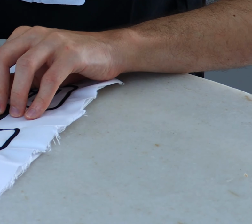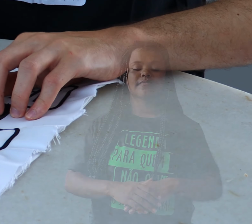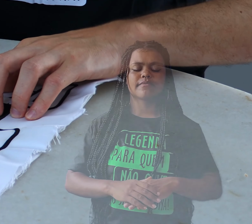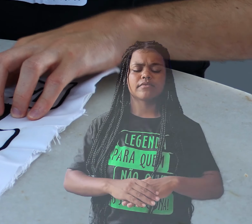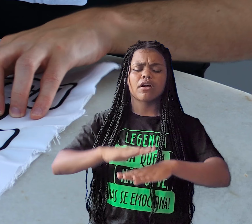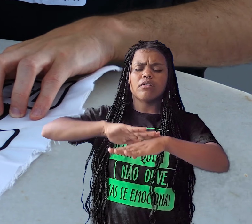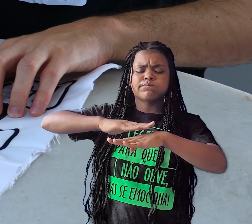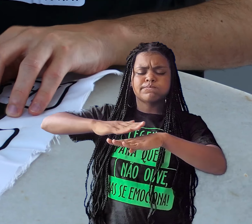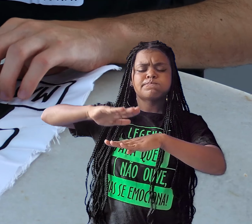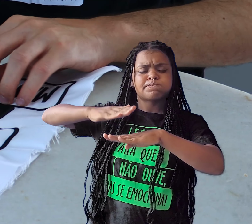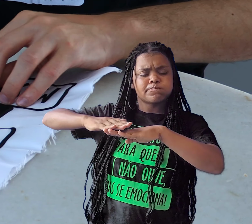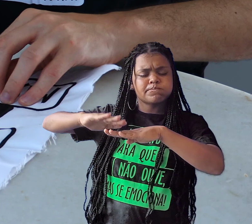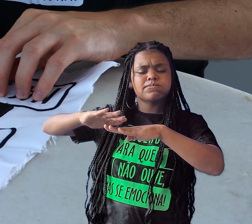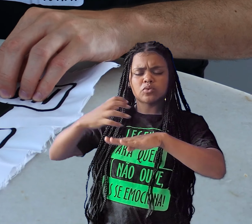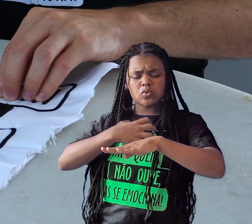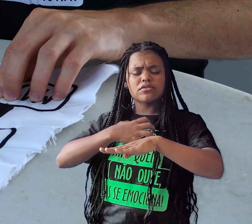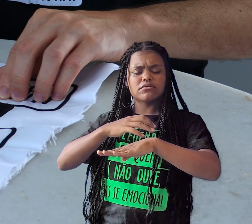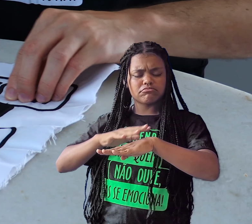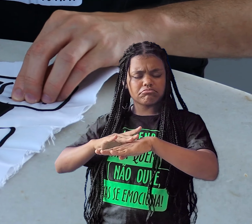[Fernando] A high embroidery, right? For us to be able to feel